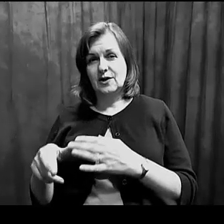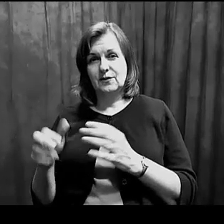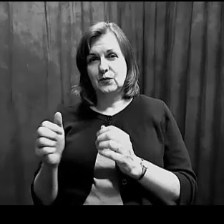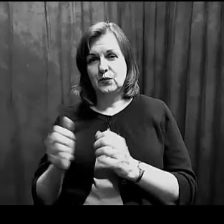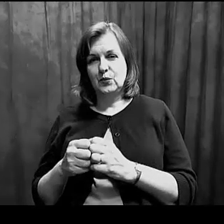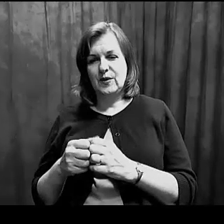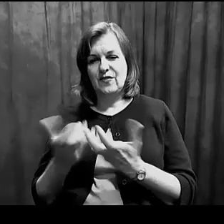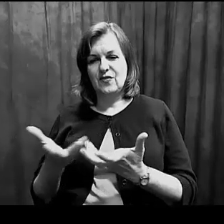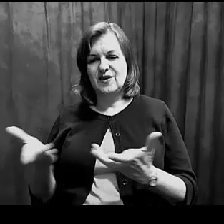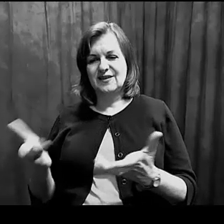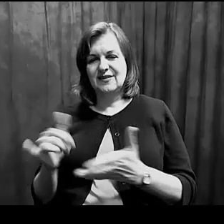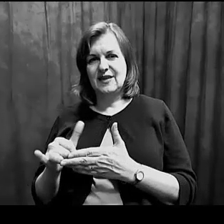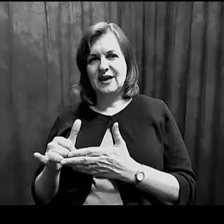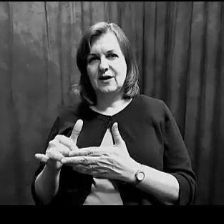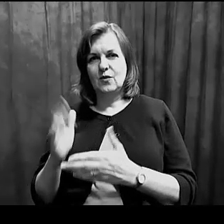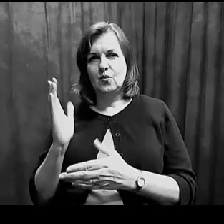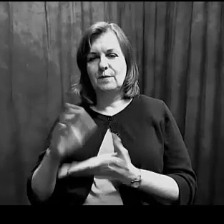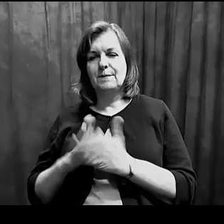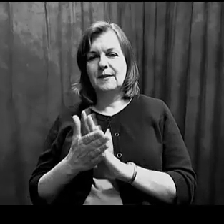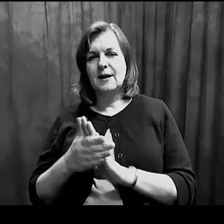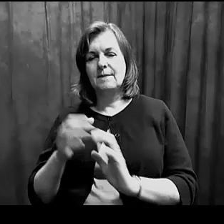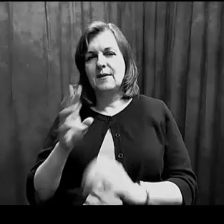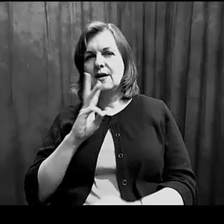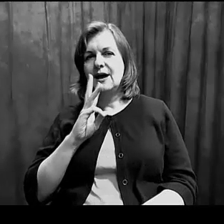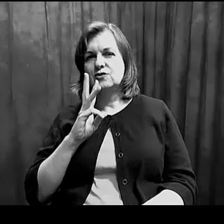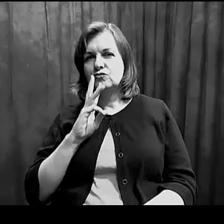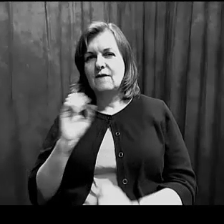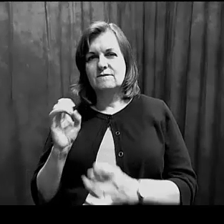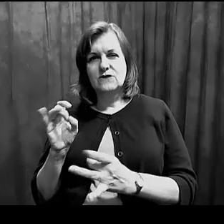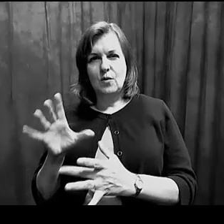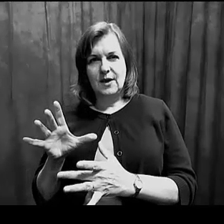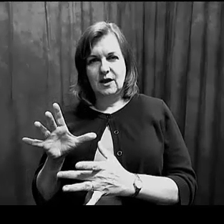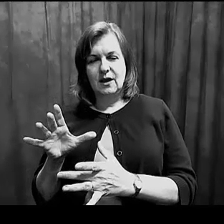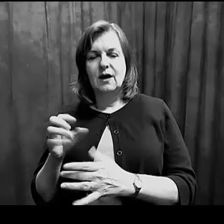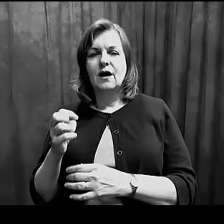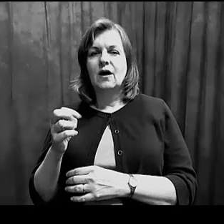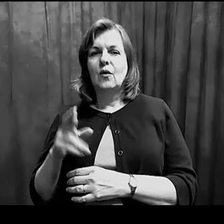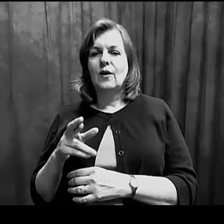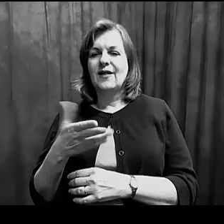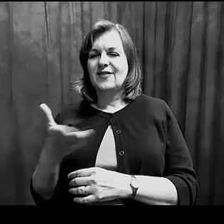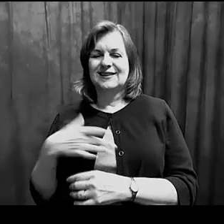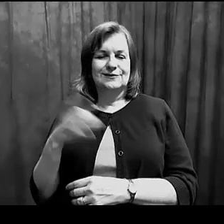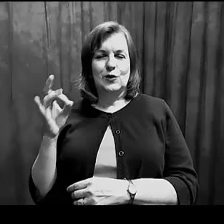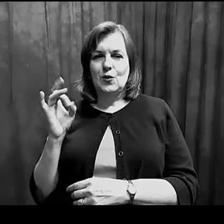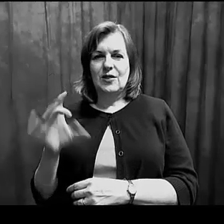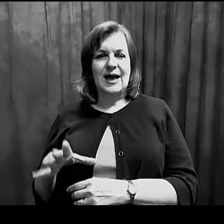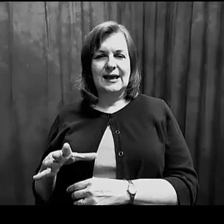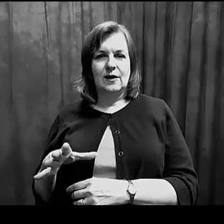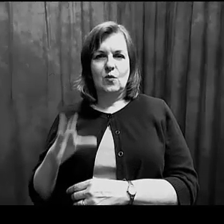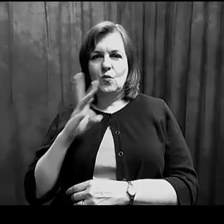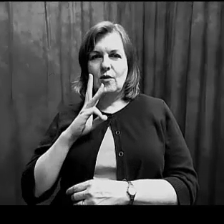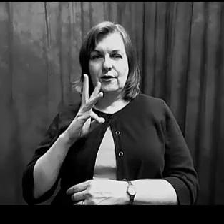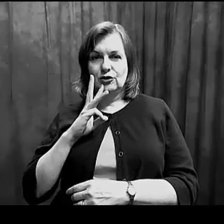and nonpolar covalent bond gives you things that would be hydrophobic